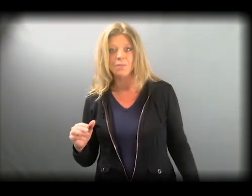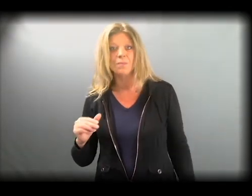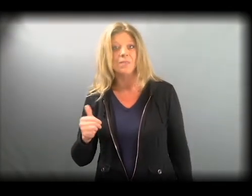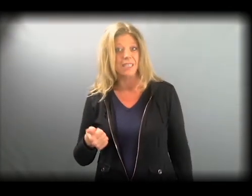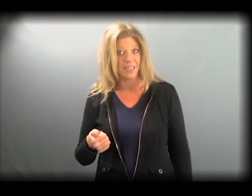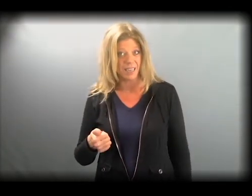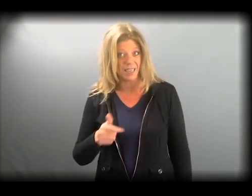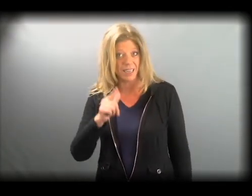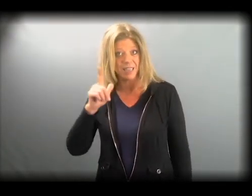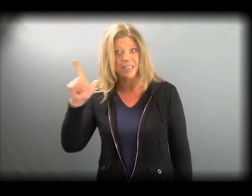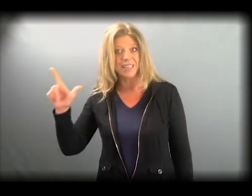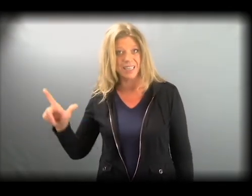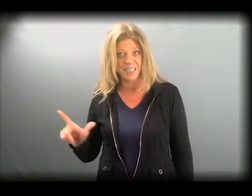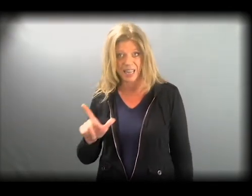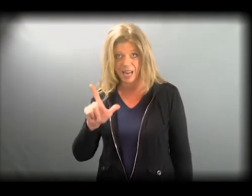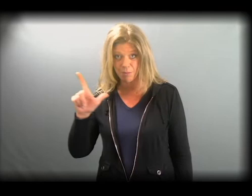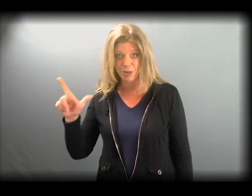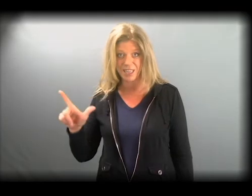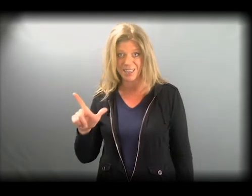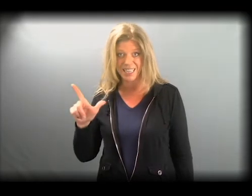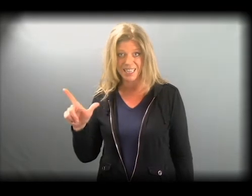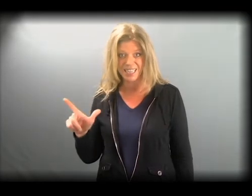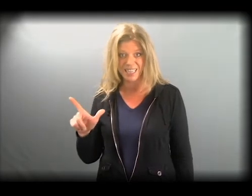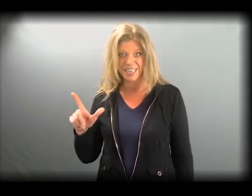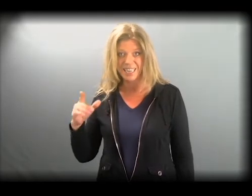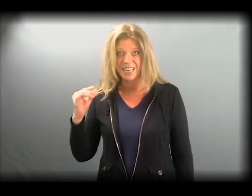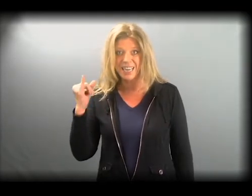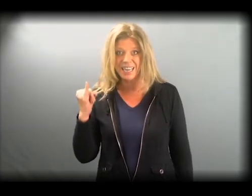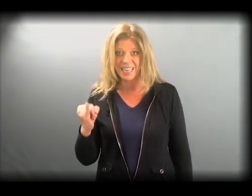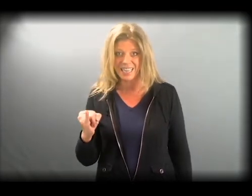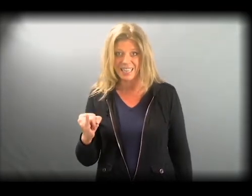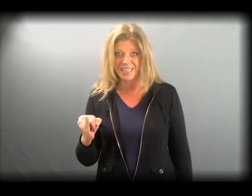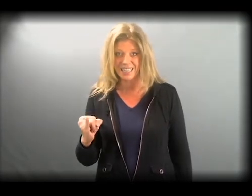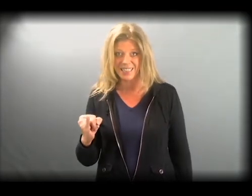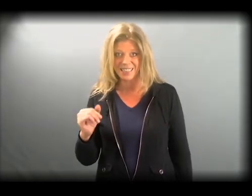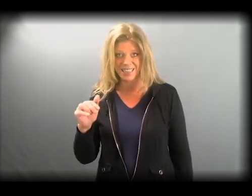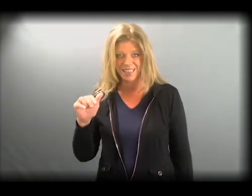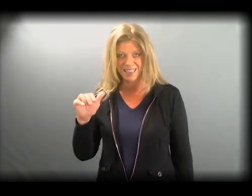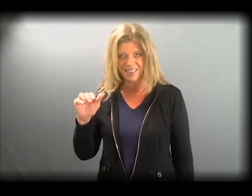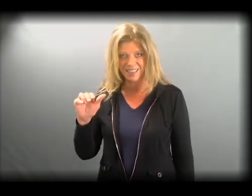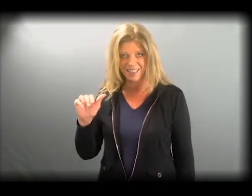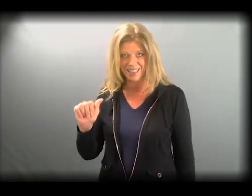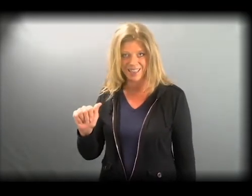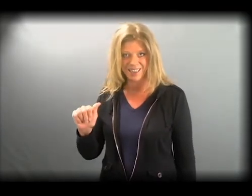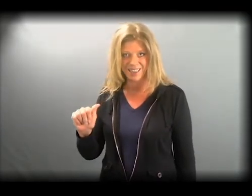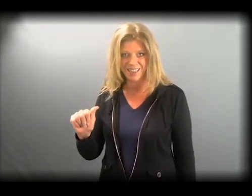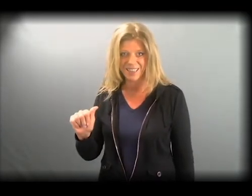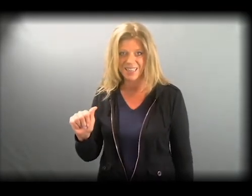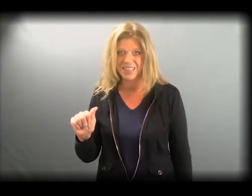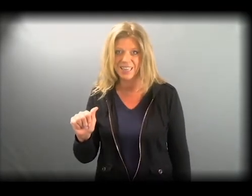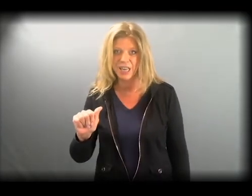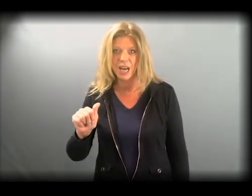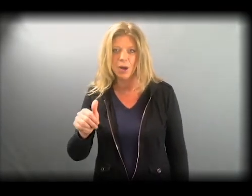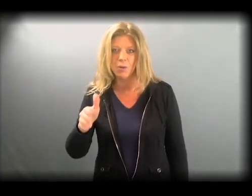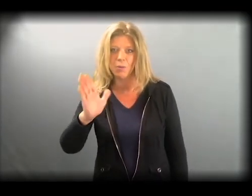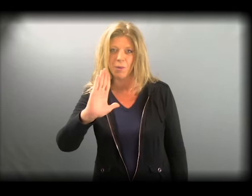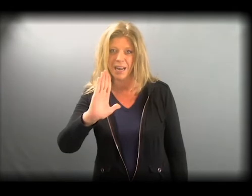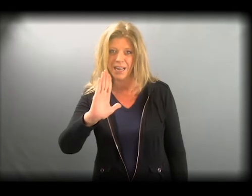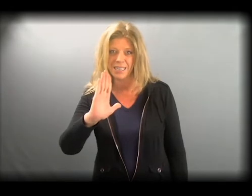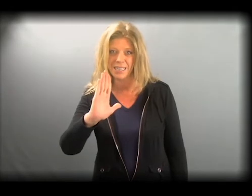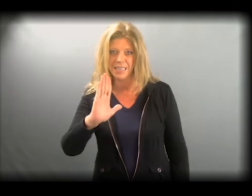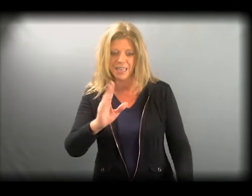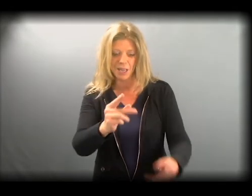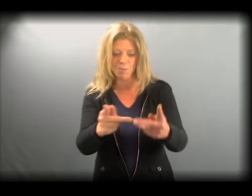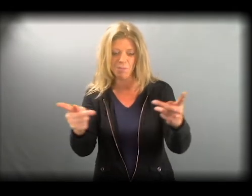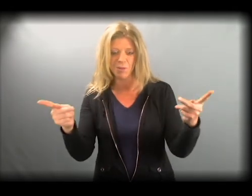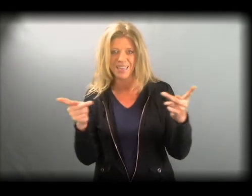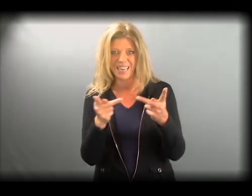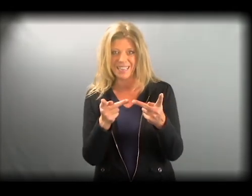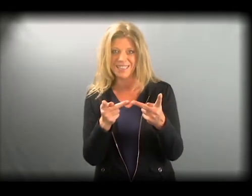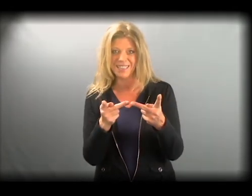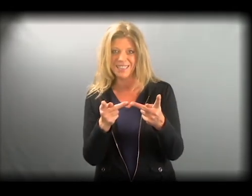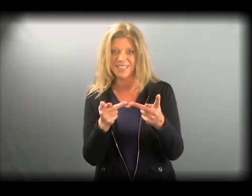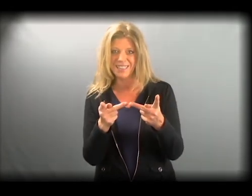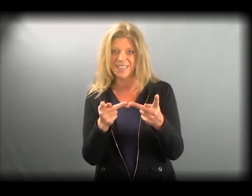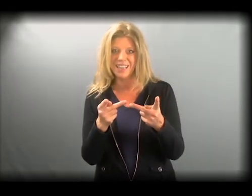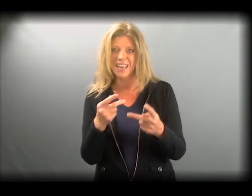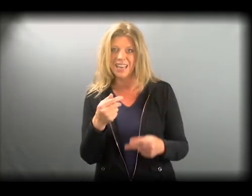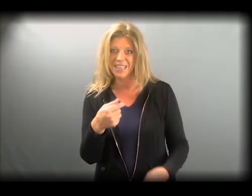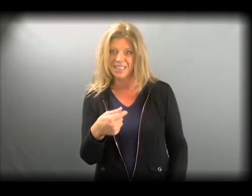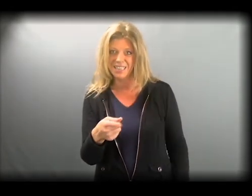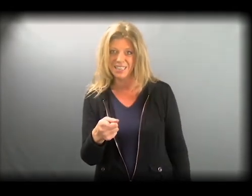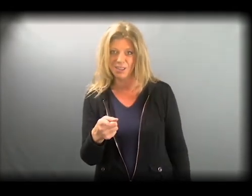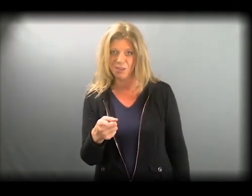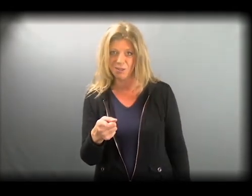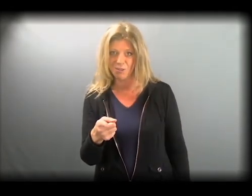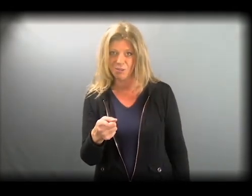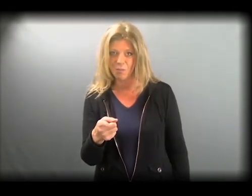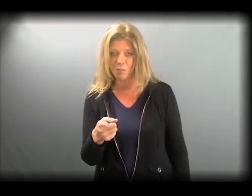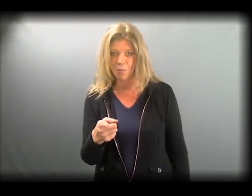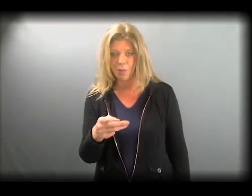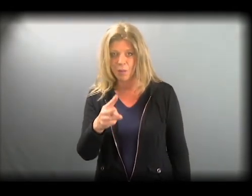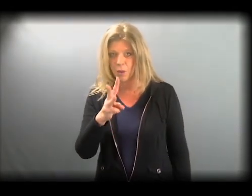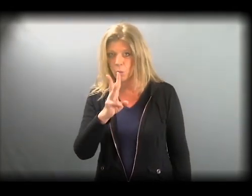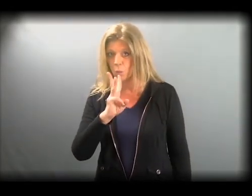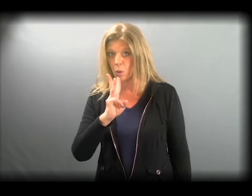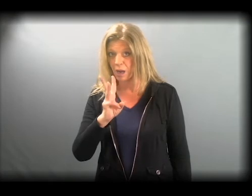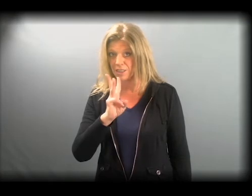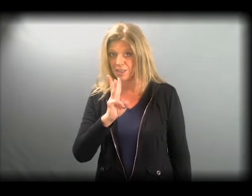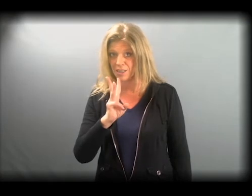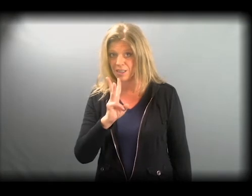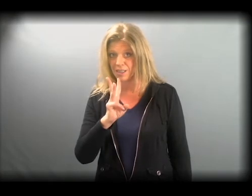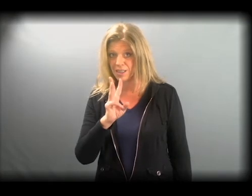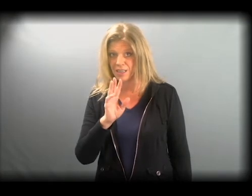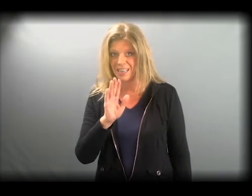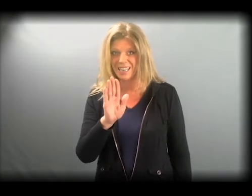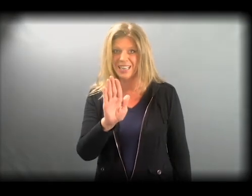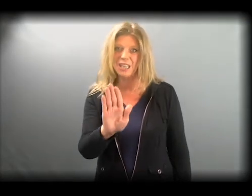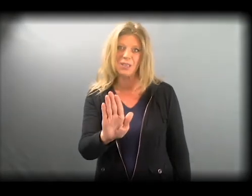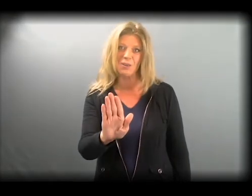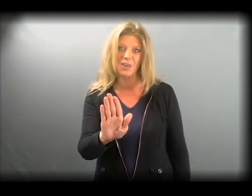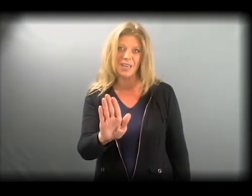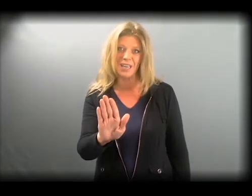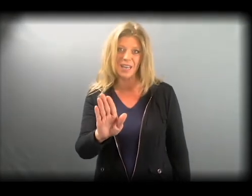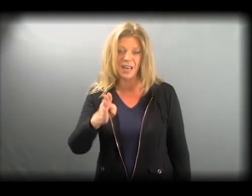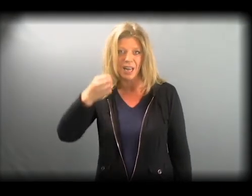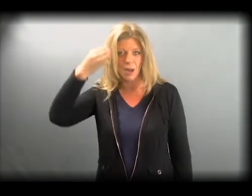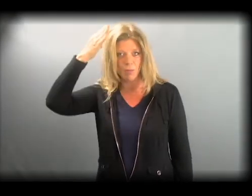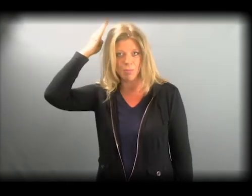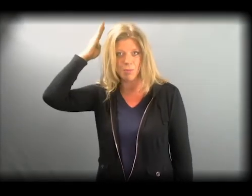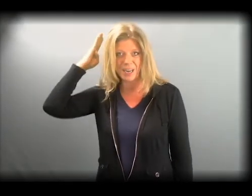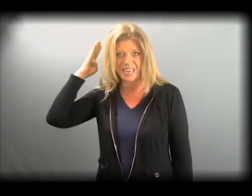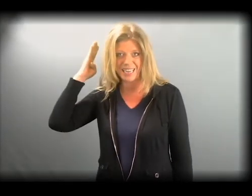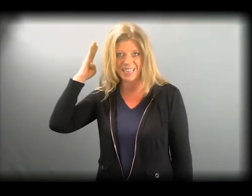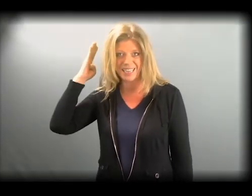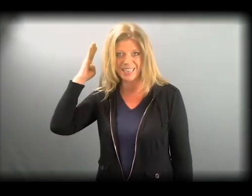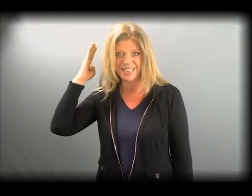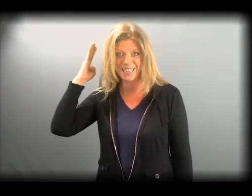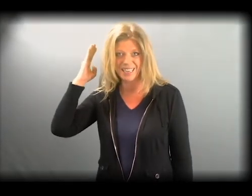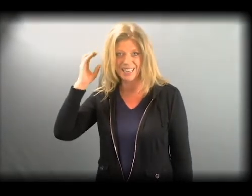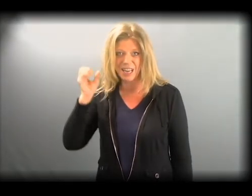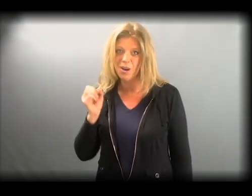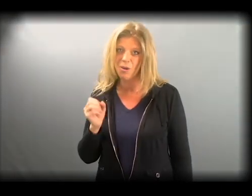The library is a grand place to water your brain.